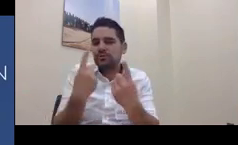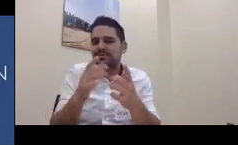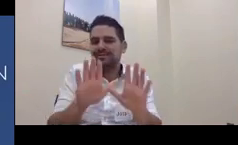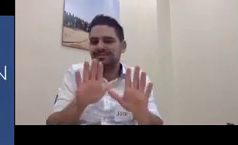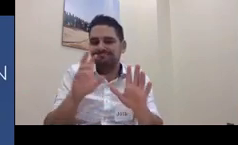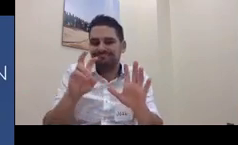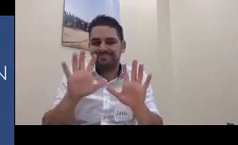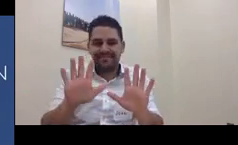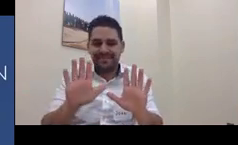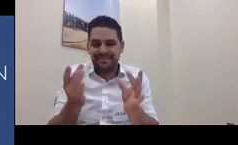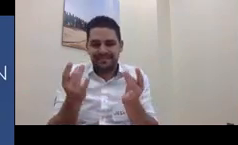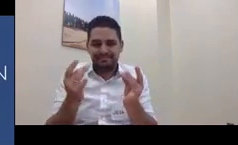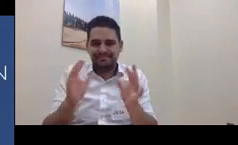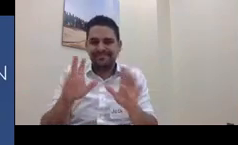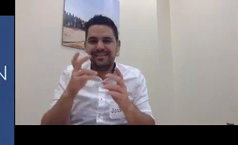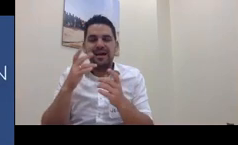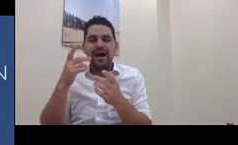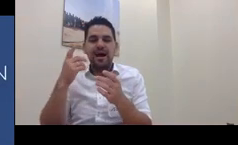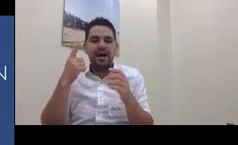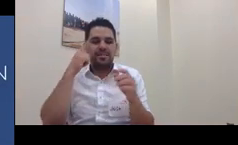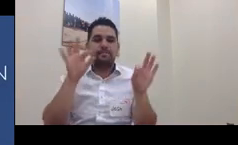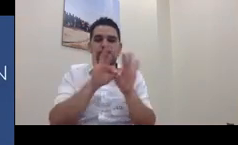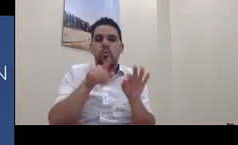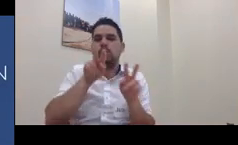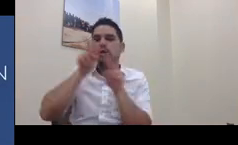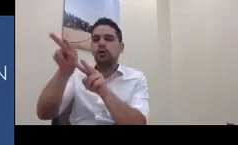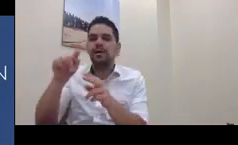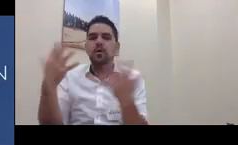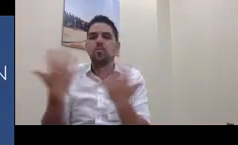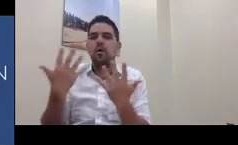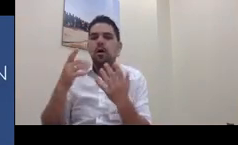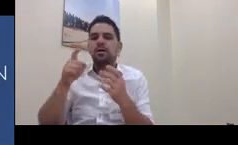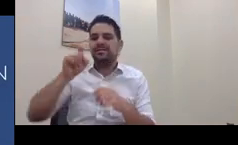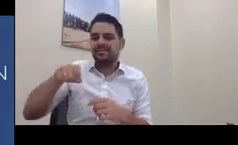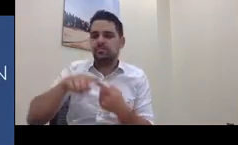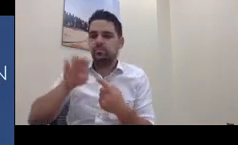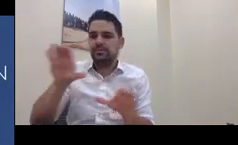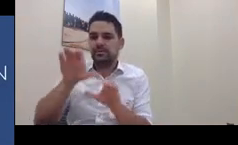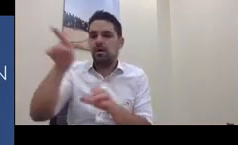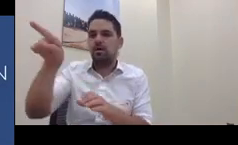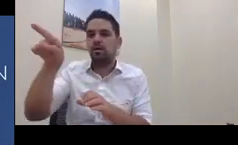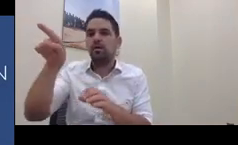So, I just want to caution that that is a touchy subject but what's important is to look at